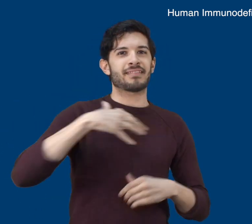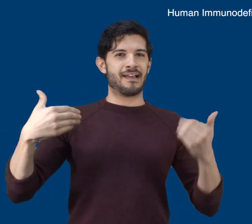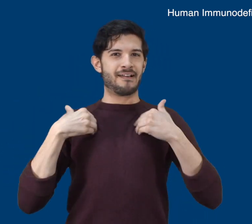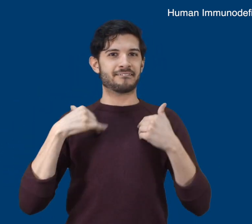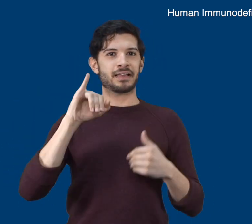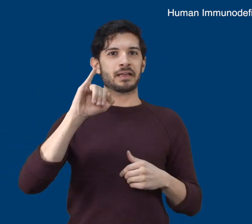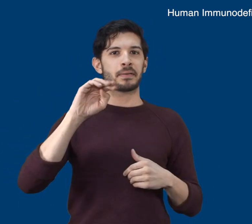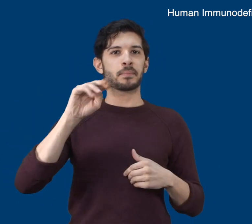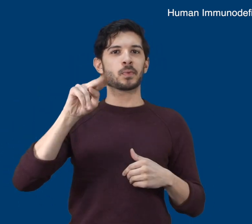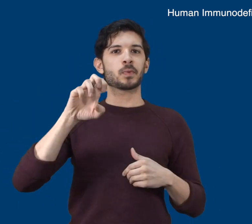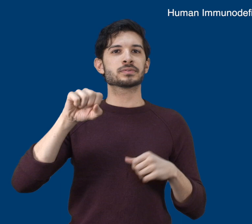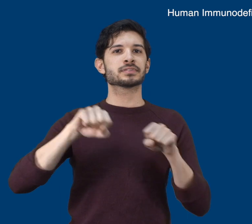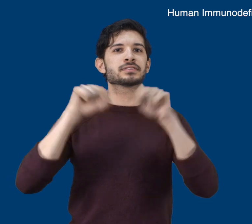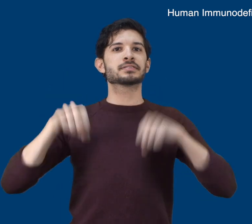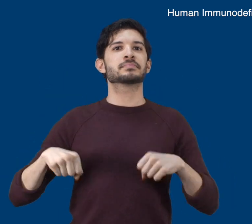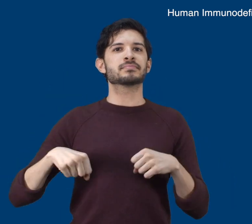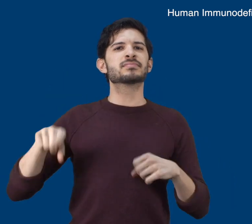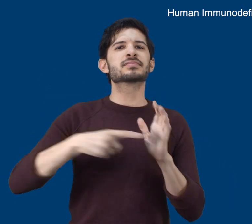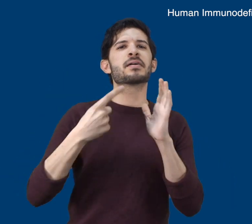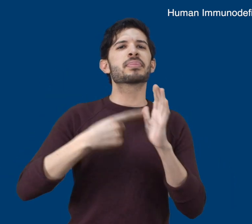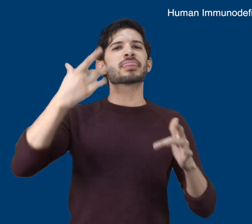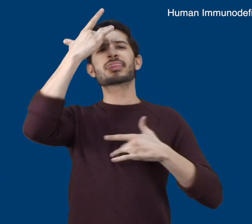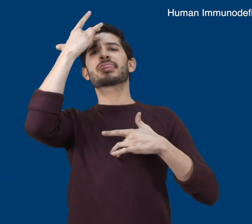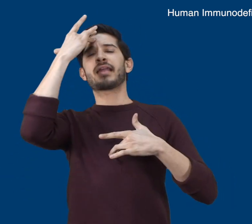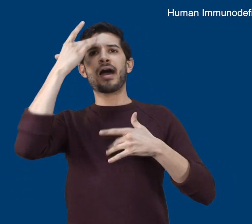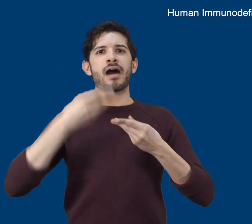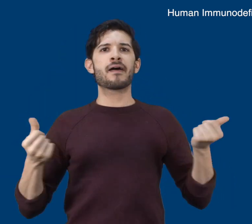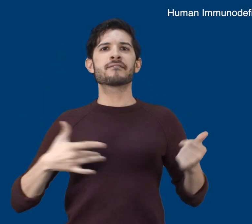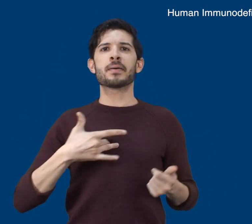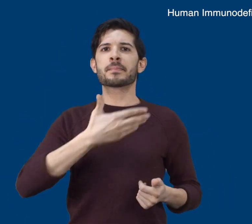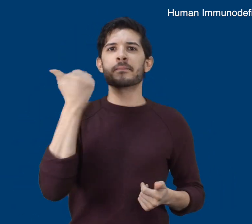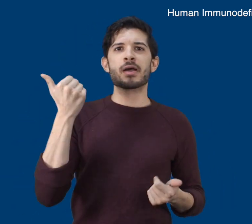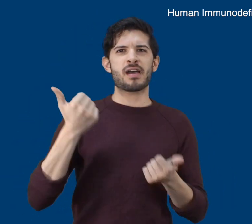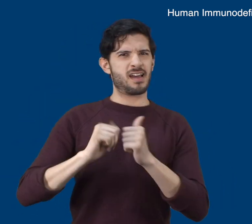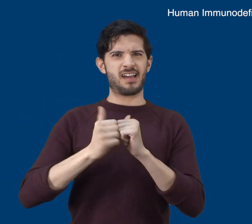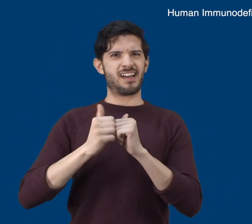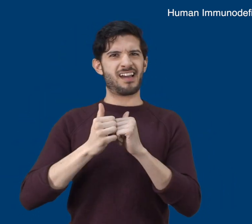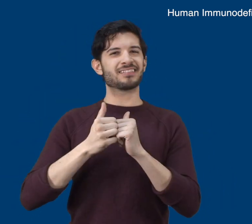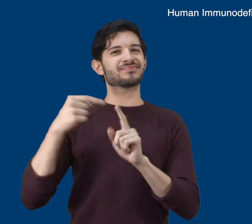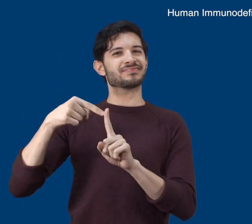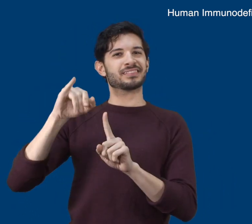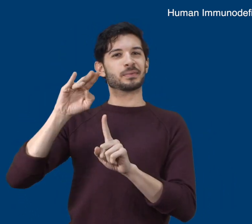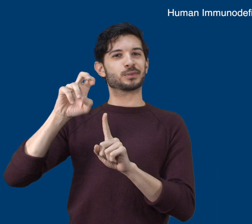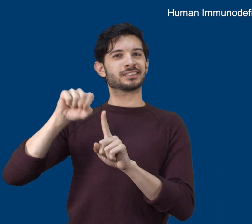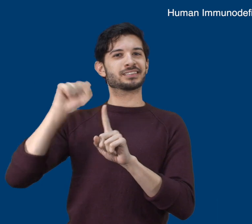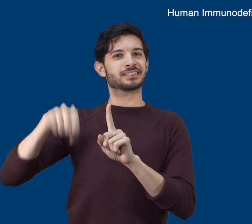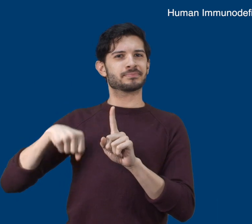All of us have immune systems. Sometimes we get sick, but then we get better. We get better because of our immune system.